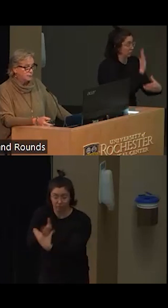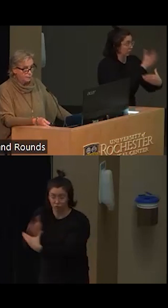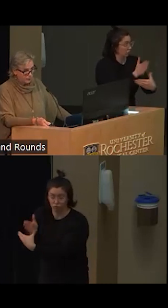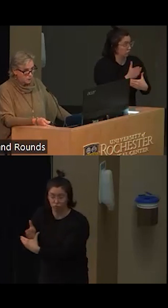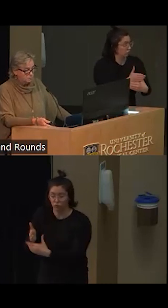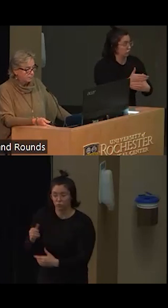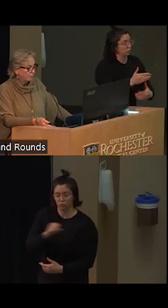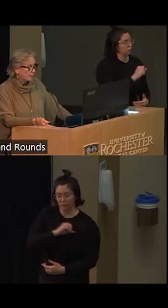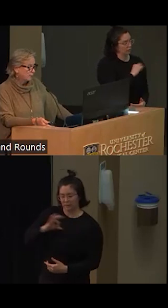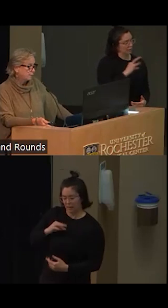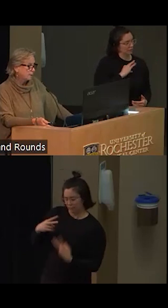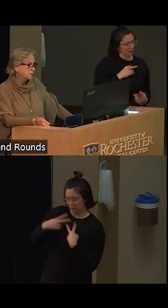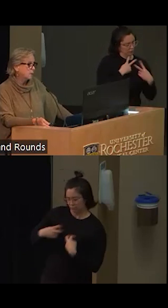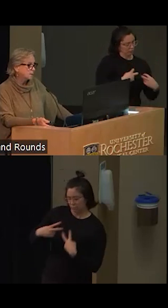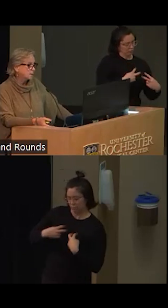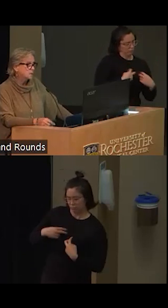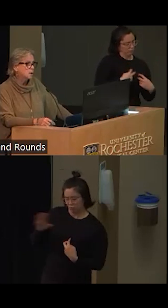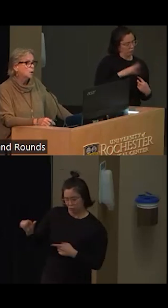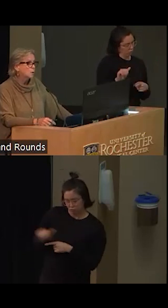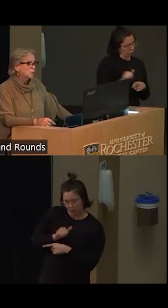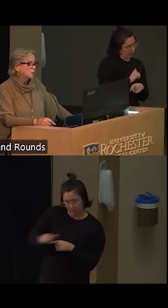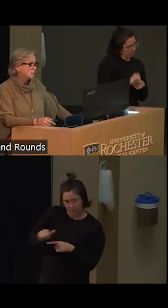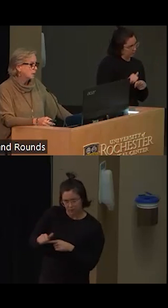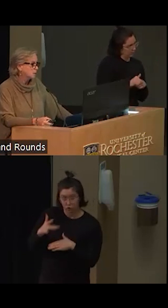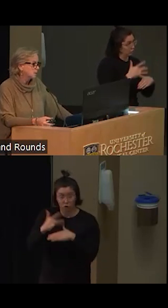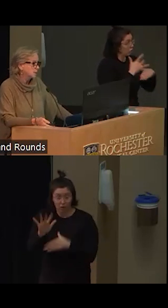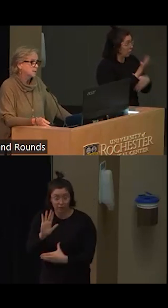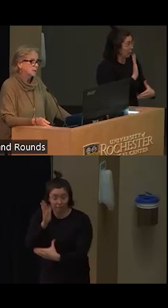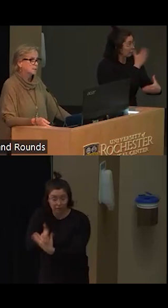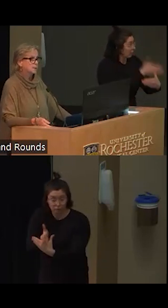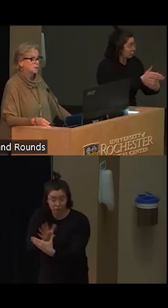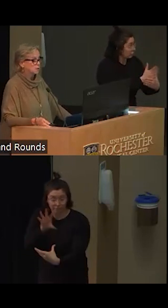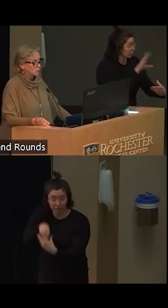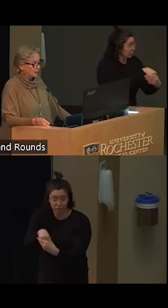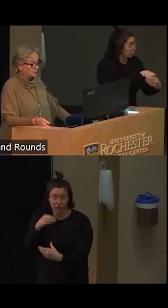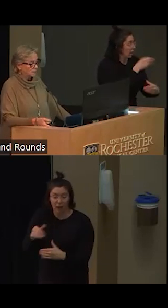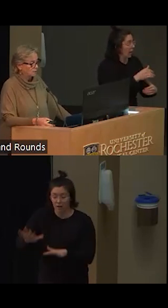self-reflection reflective practice early interventions and de-escalation strategies